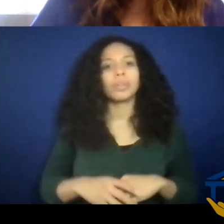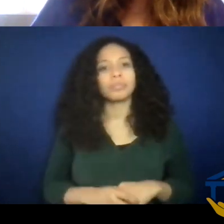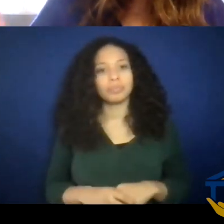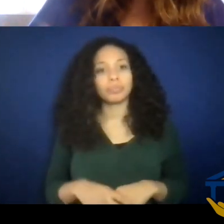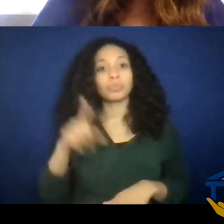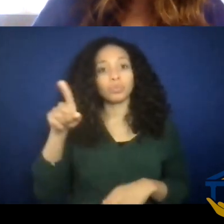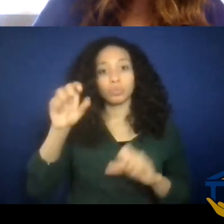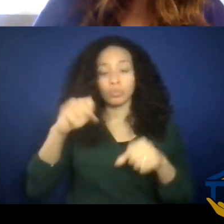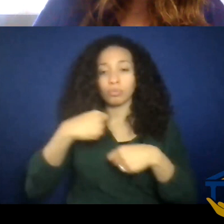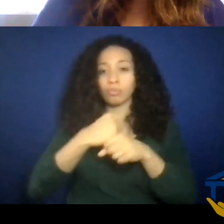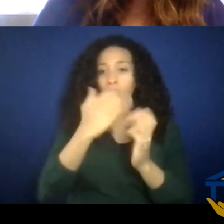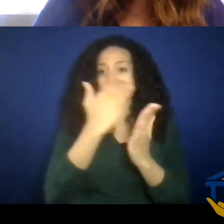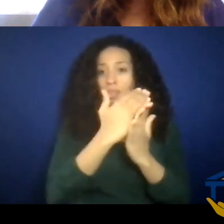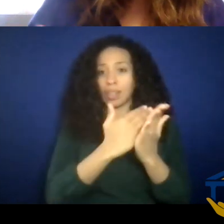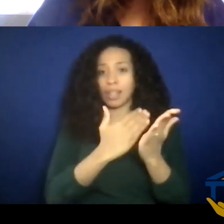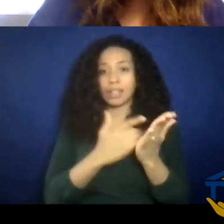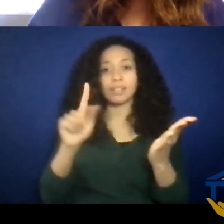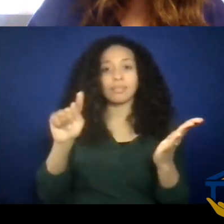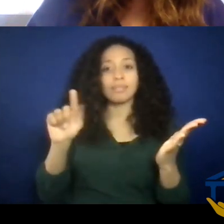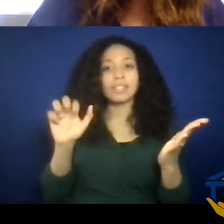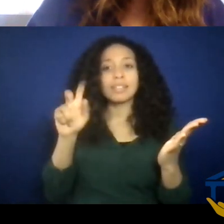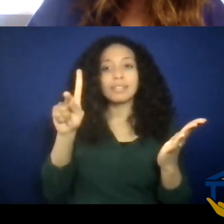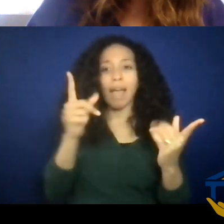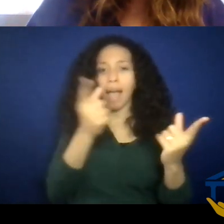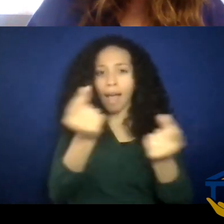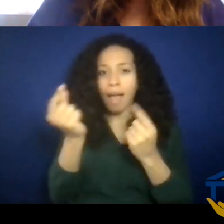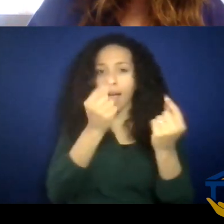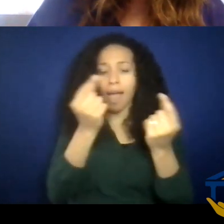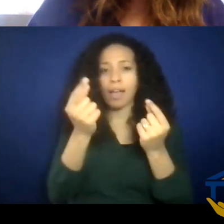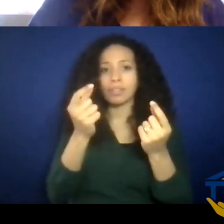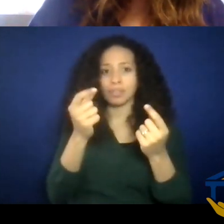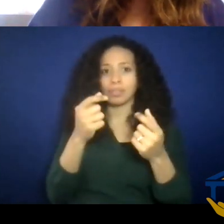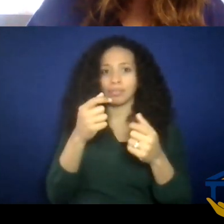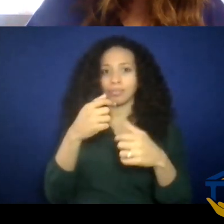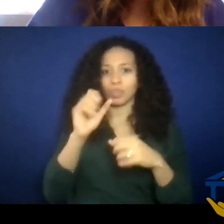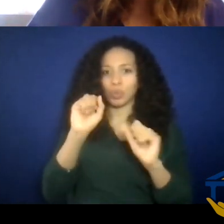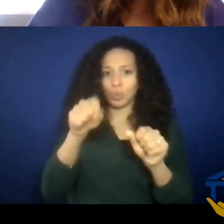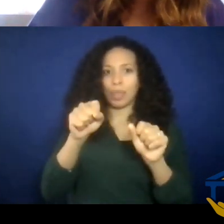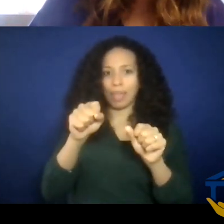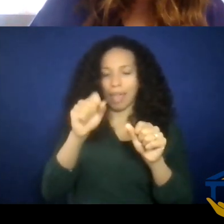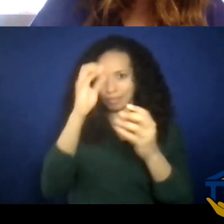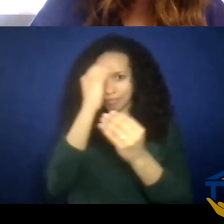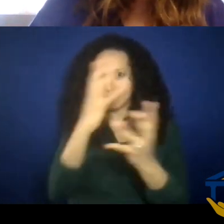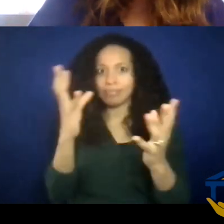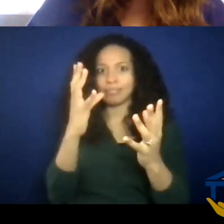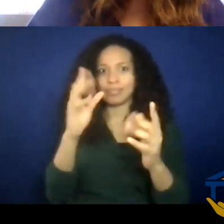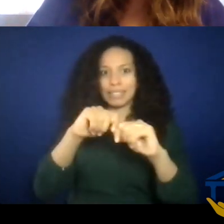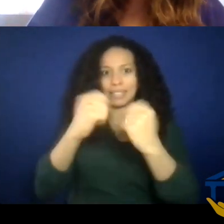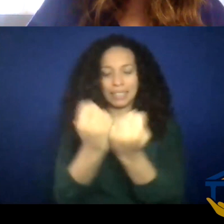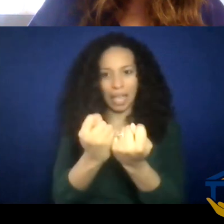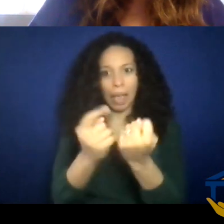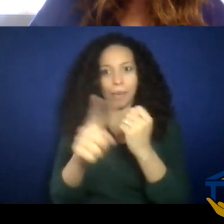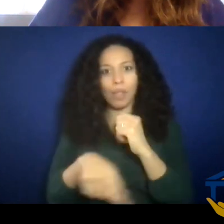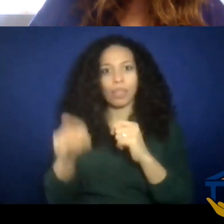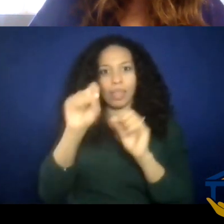to share with the team of keeping everyone on, the on, target for issues that were discussed and how